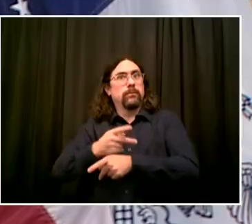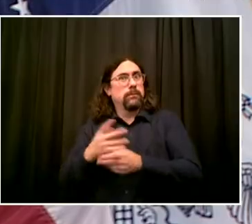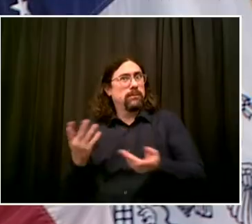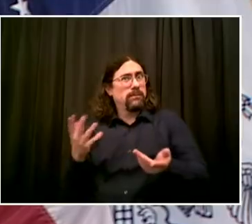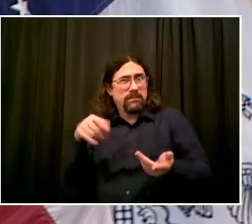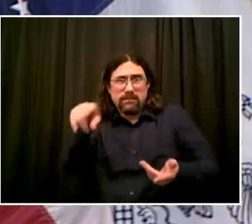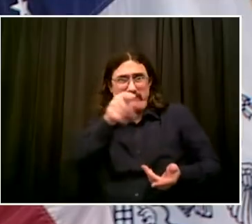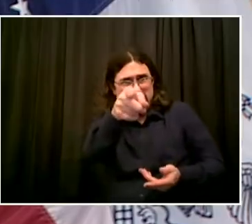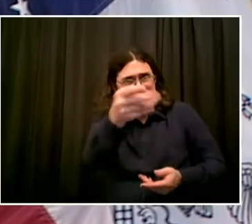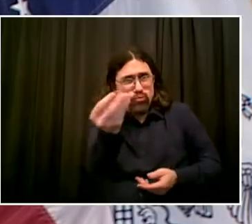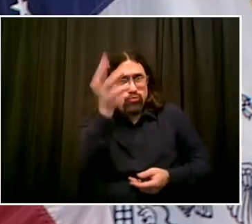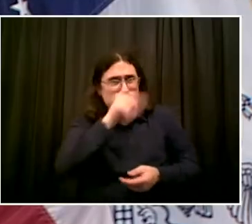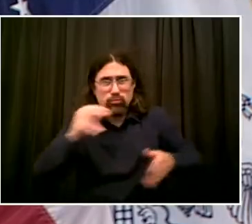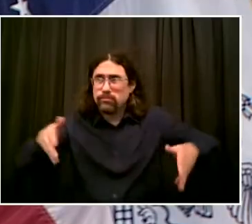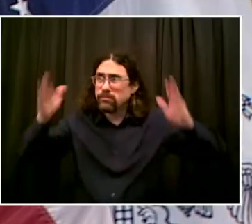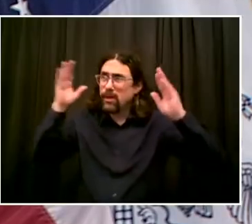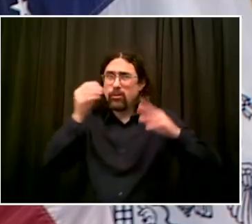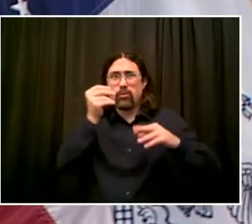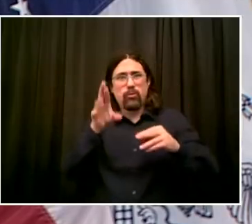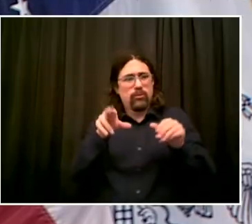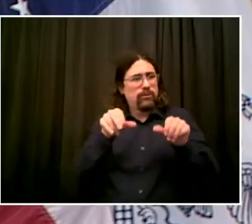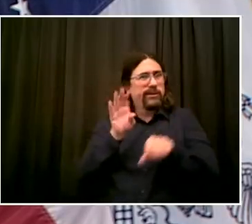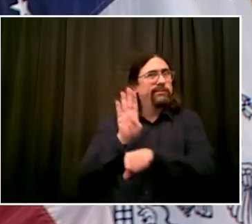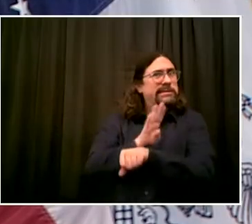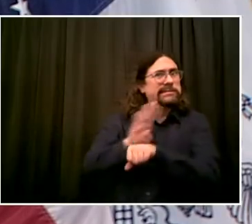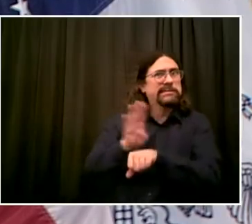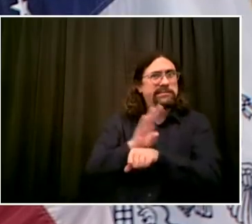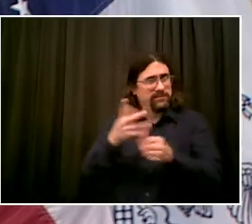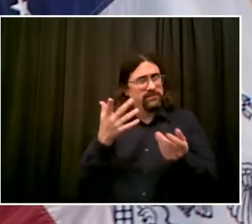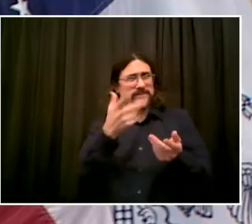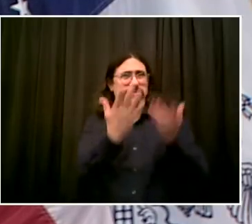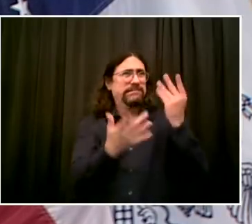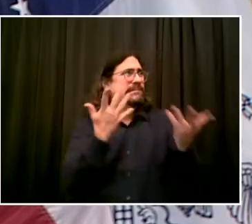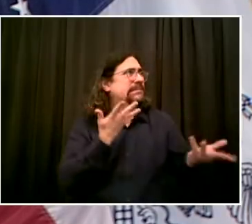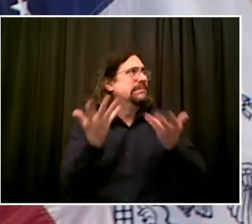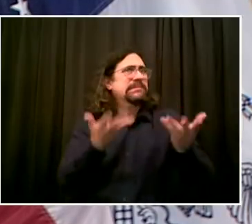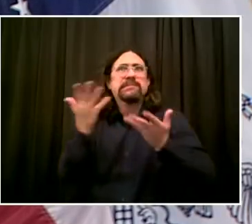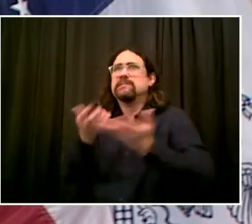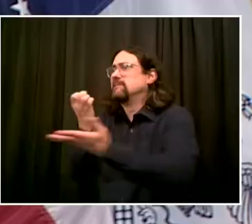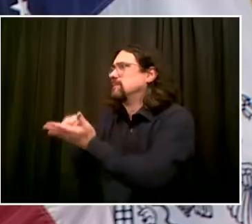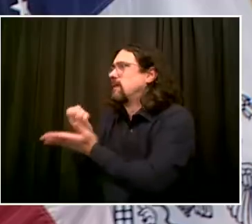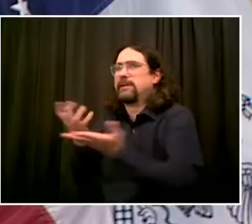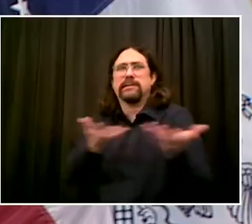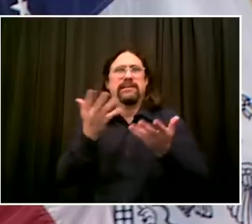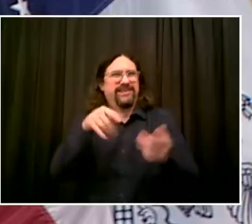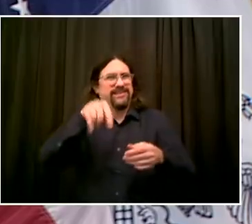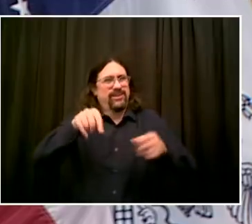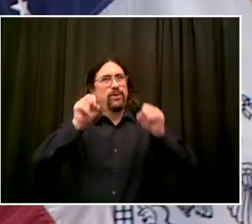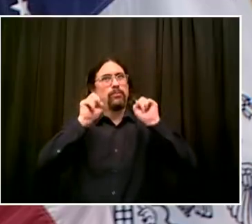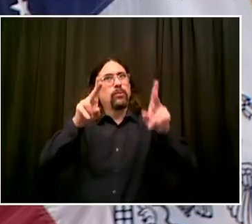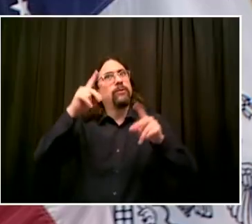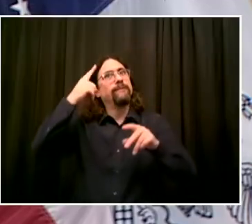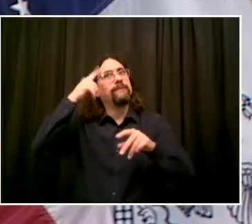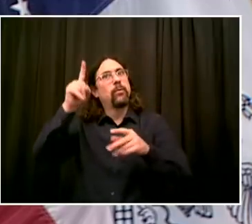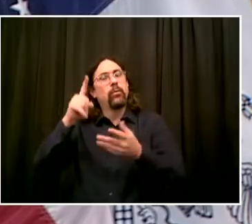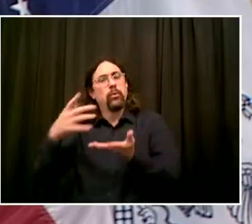PLEASE STAR COLLEAGS UEIN THE DIMEA, IF HE COULD SEPRAD THAT AROUND, WE WANT TO MAKE SURE THAT EVERYONWHE O WAS NTTHO ELUSP IBULDUP THIS CAPACITY GETS INVOLVED QUICKLY AND THERE'S A